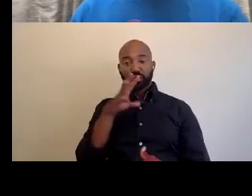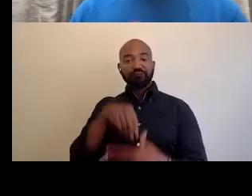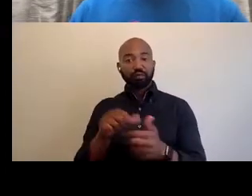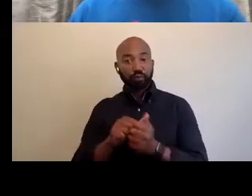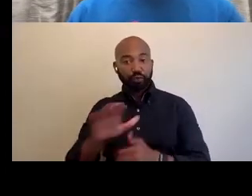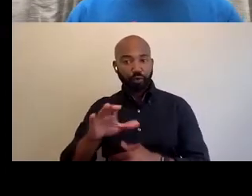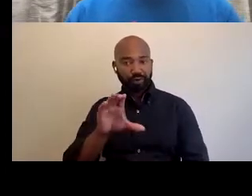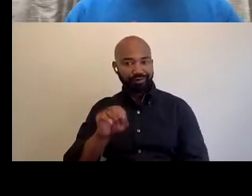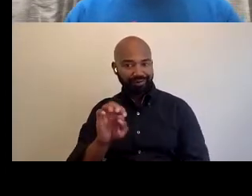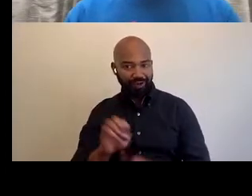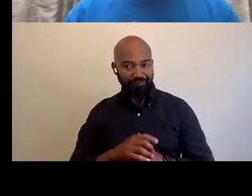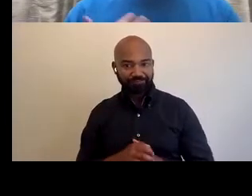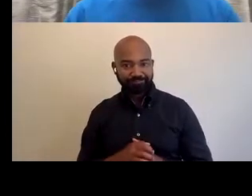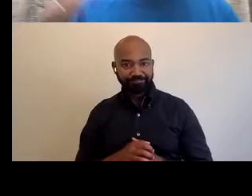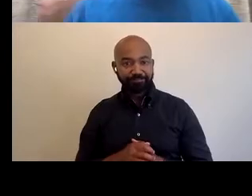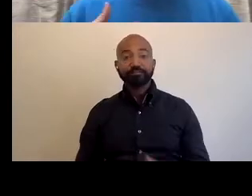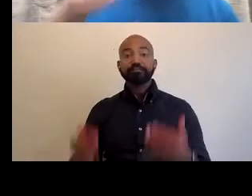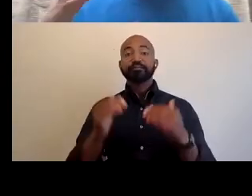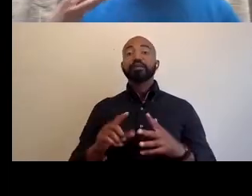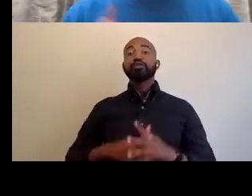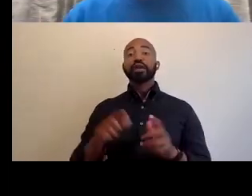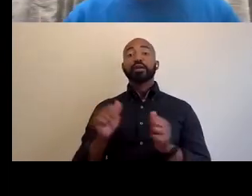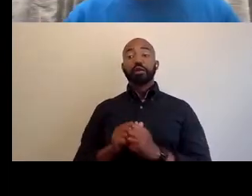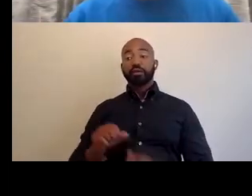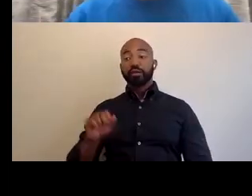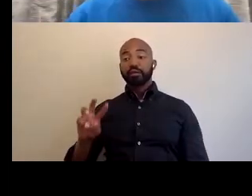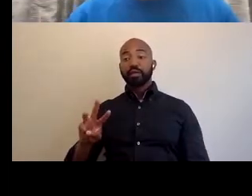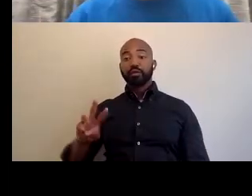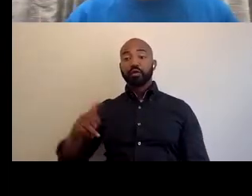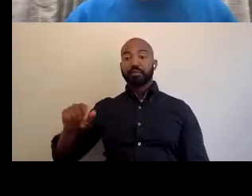So starting with WPATH, we're gonna kind of go up from the bottom there.